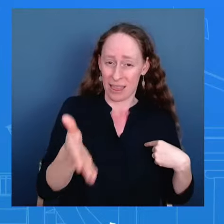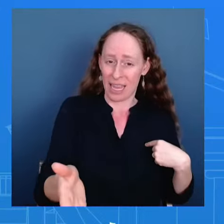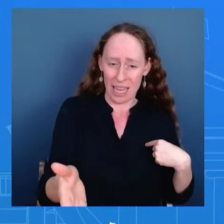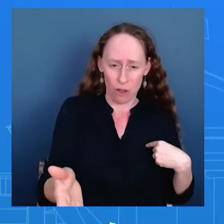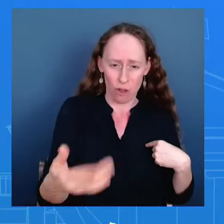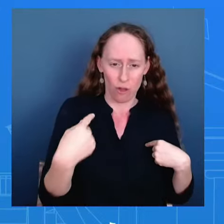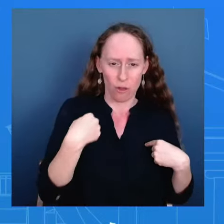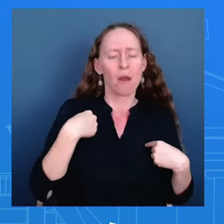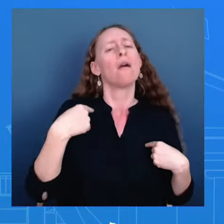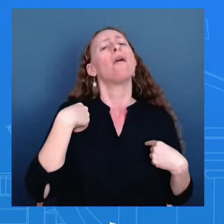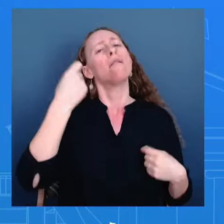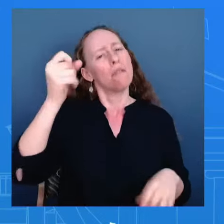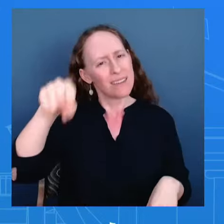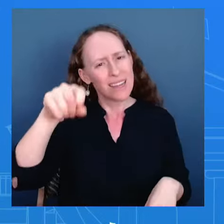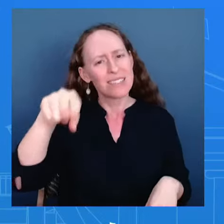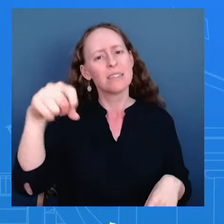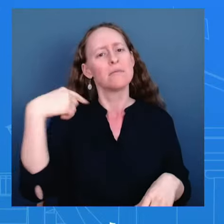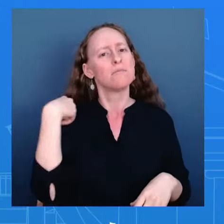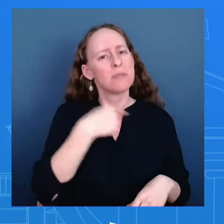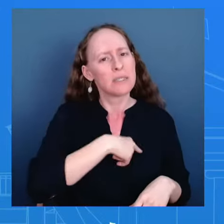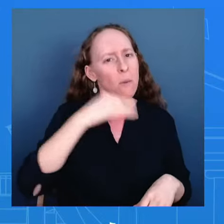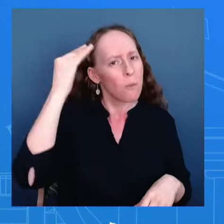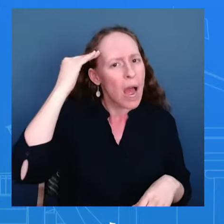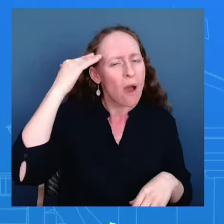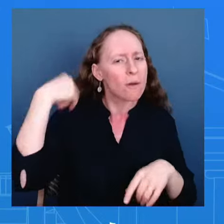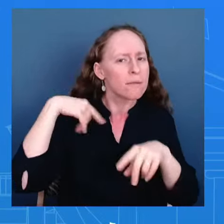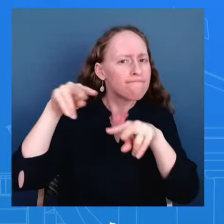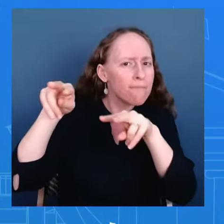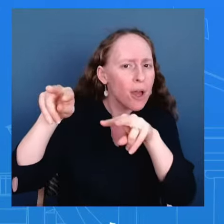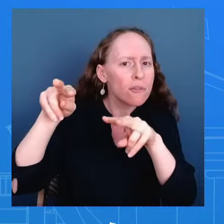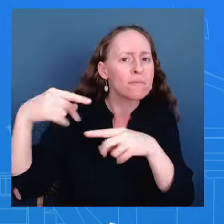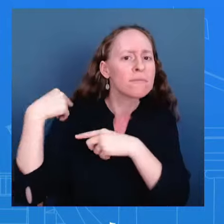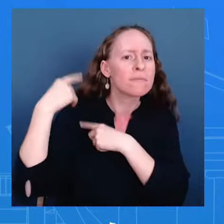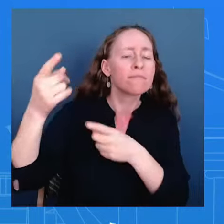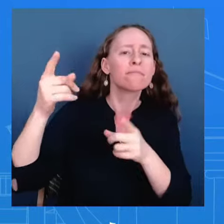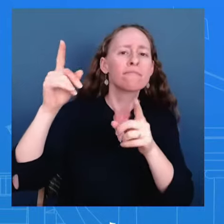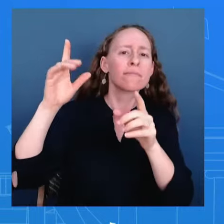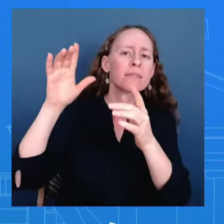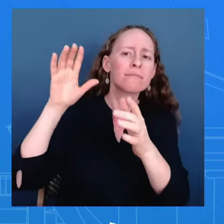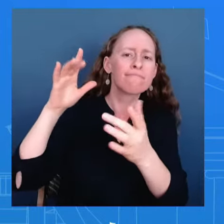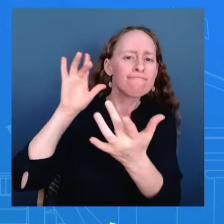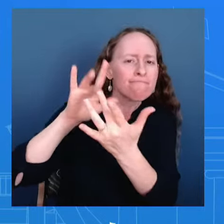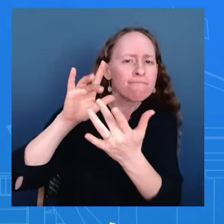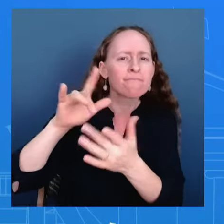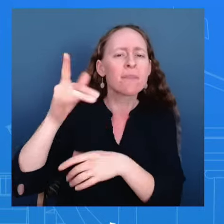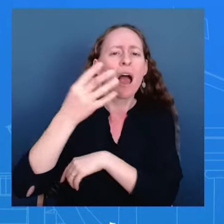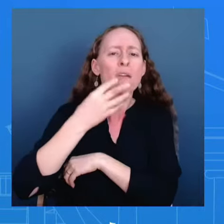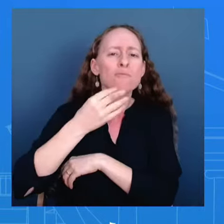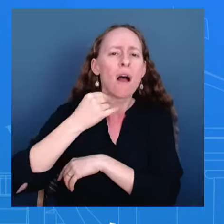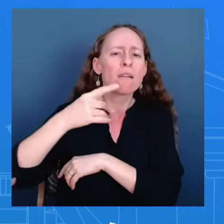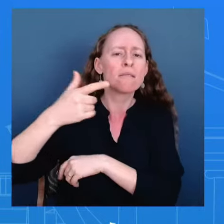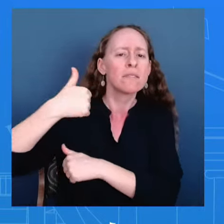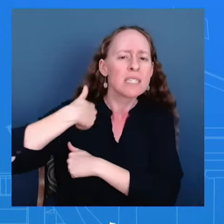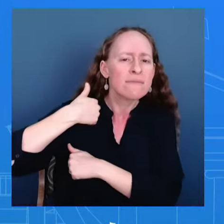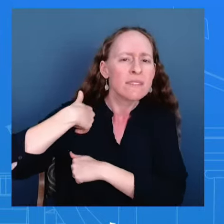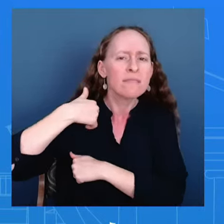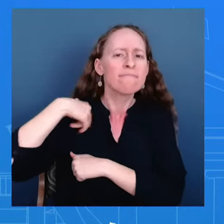staying in touch with our IDF counterparts to make sure we can get the answers to the questions that we have, which are not unlike the ones you have. The Press: I wanted to circle back